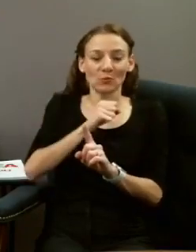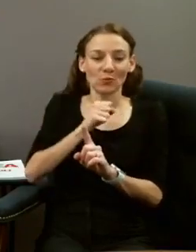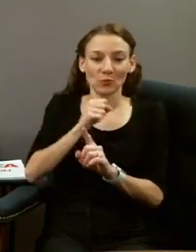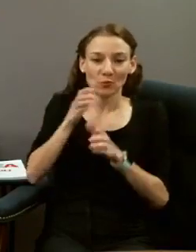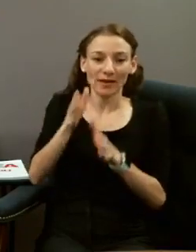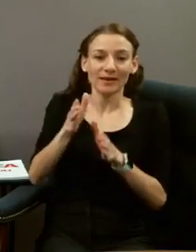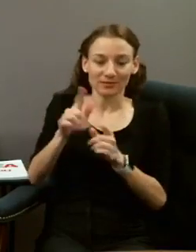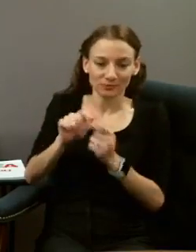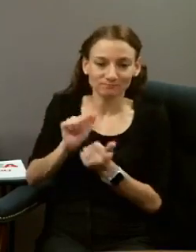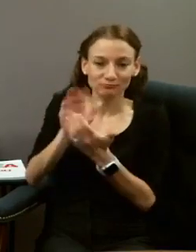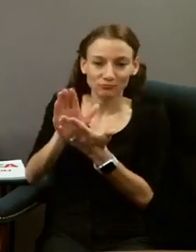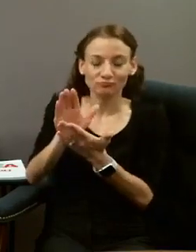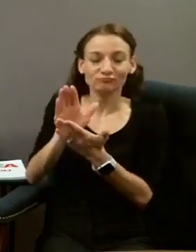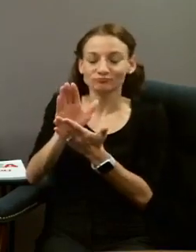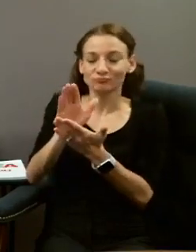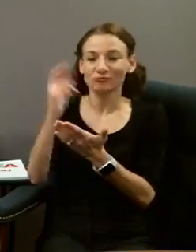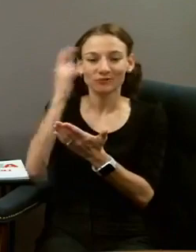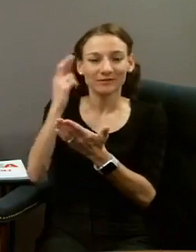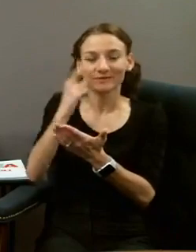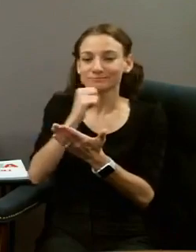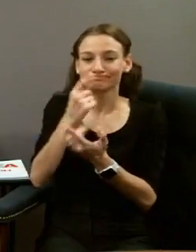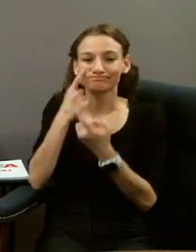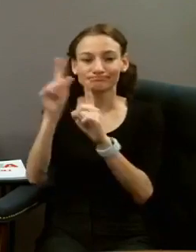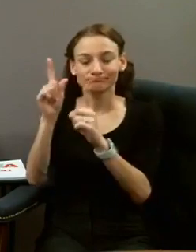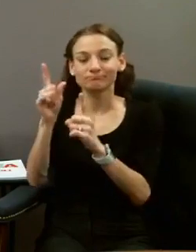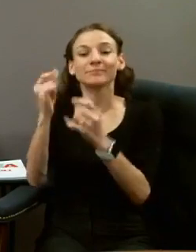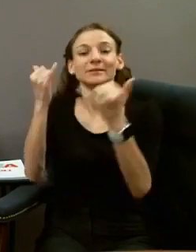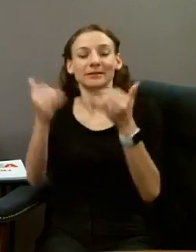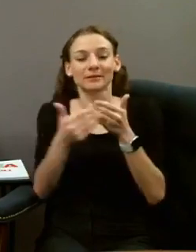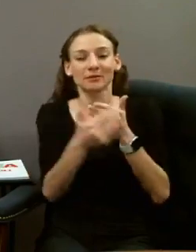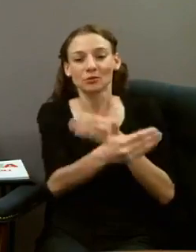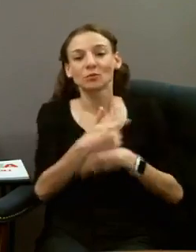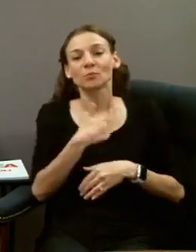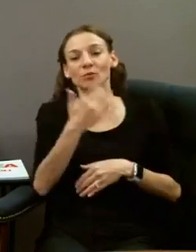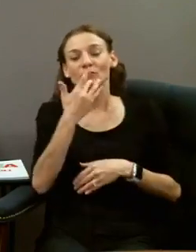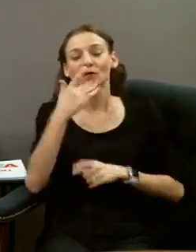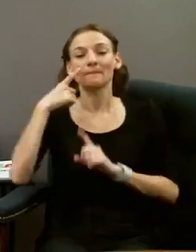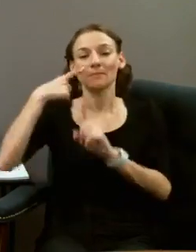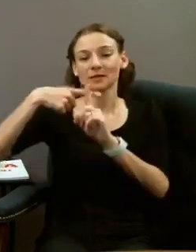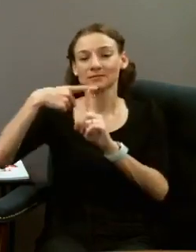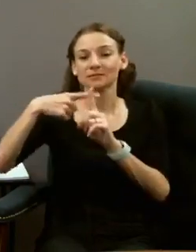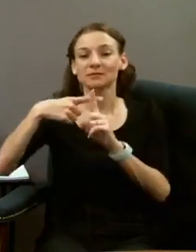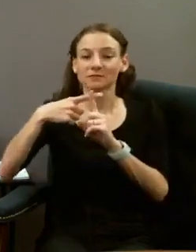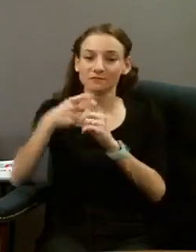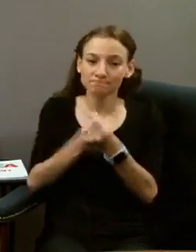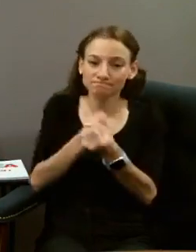we prefer positive behavioral reinforcements and directives, rather than negative,